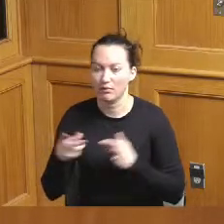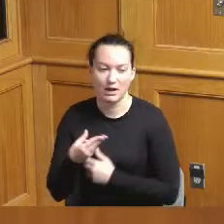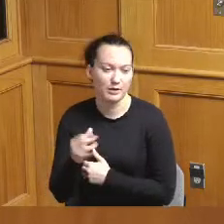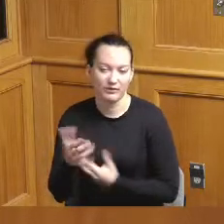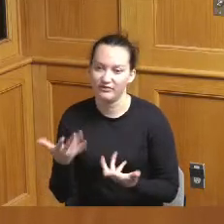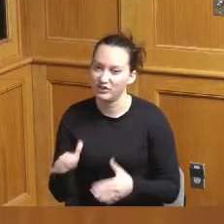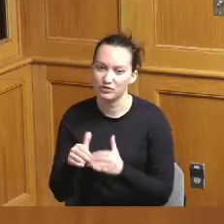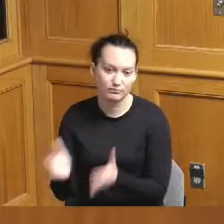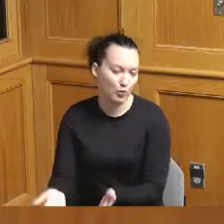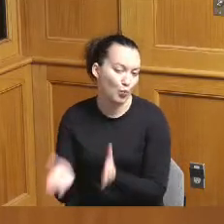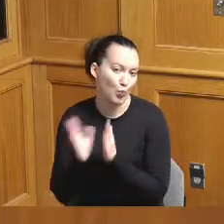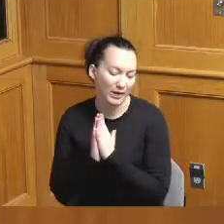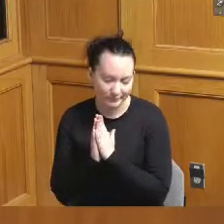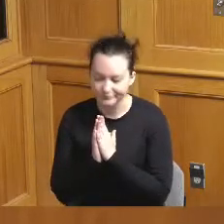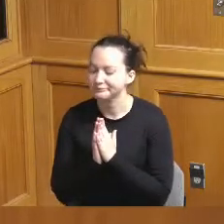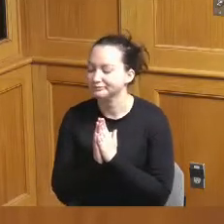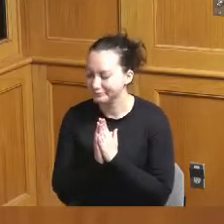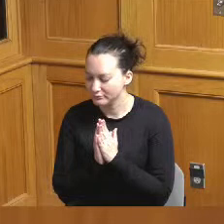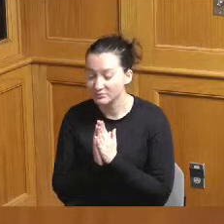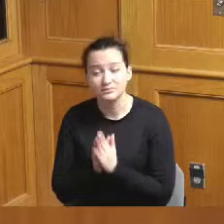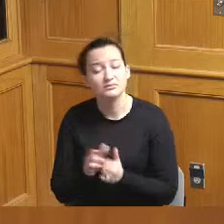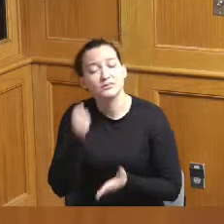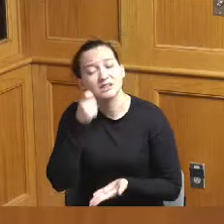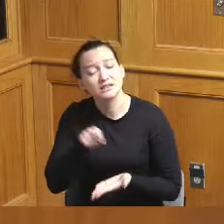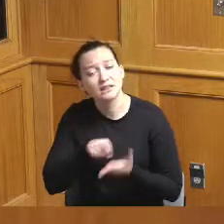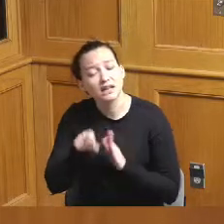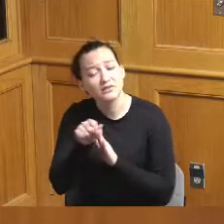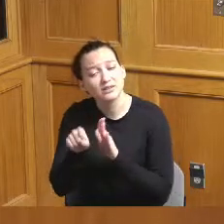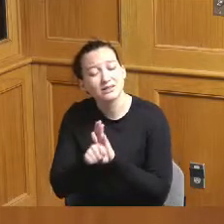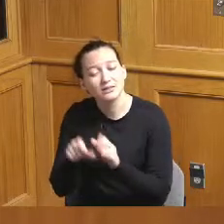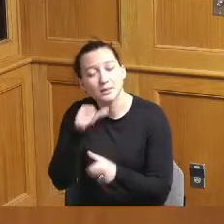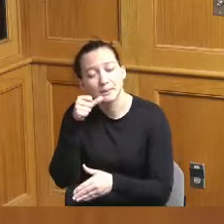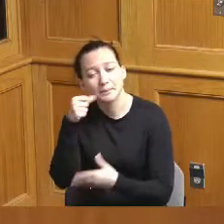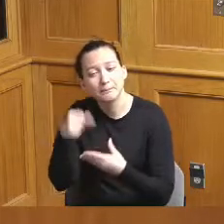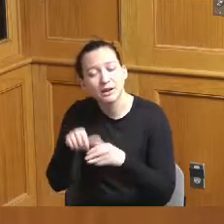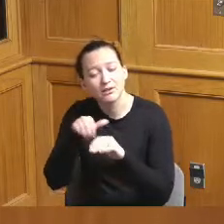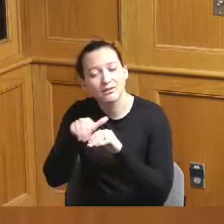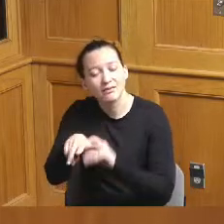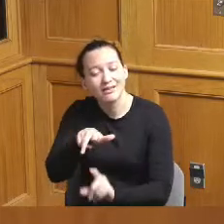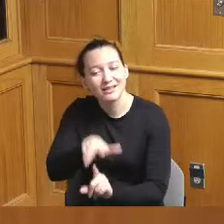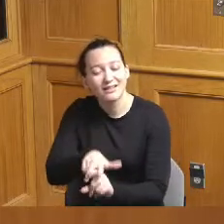already done that the Secretary of State mailed out applications to every registered voter you can